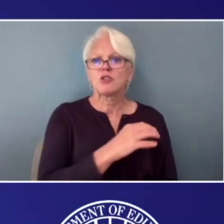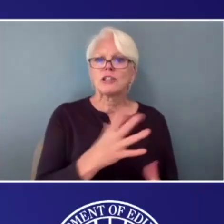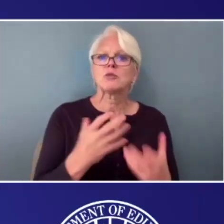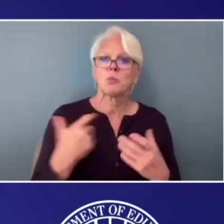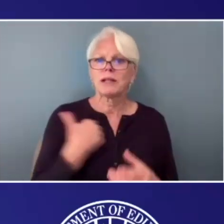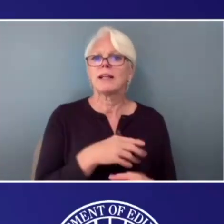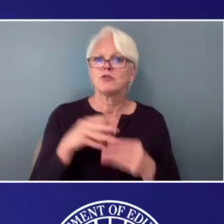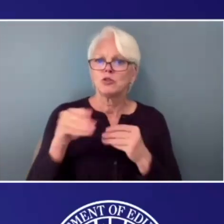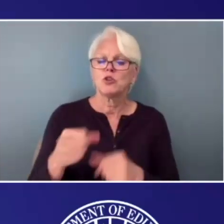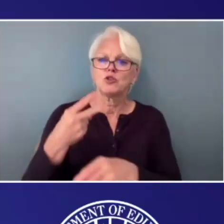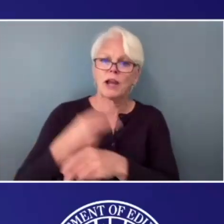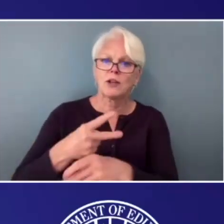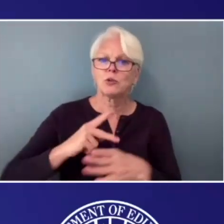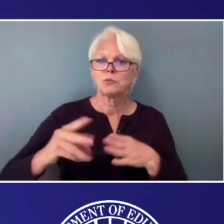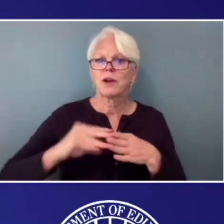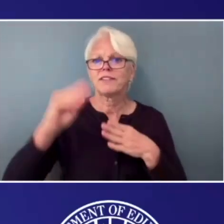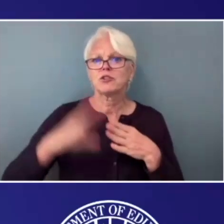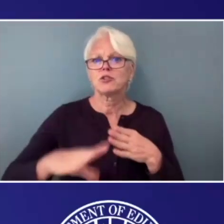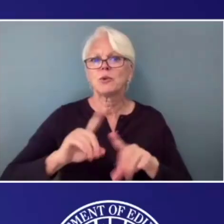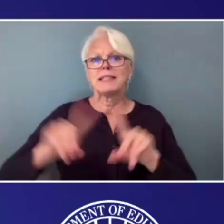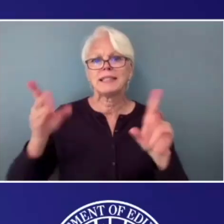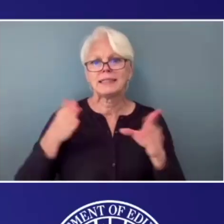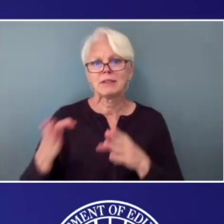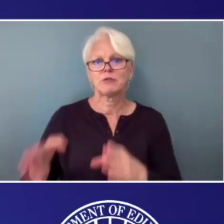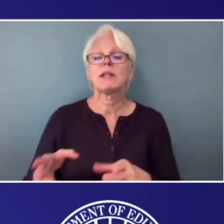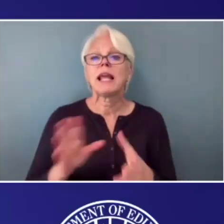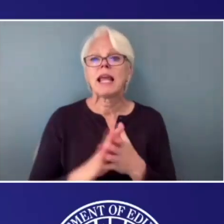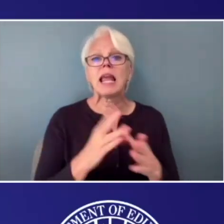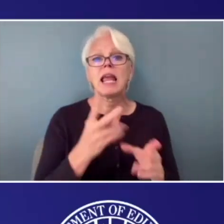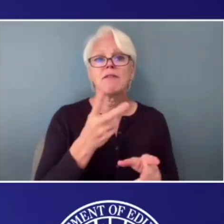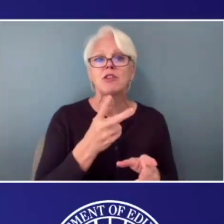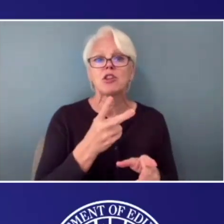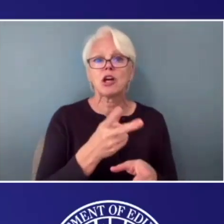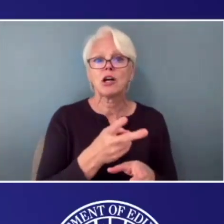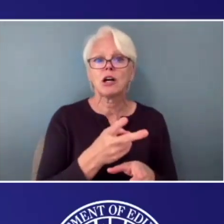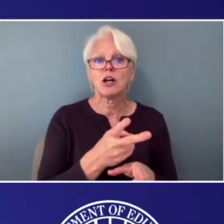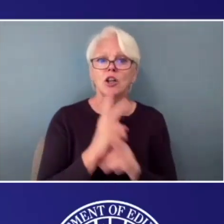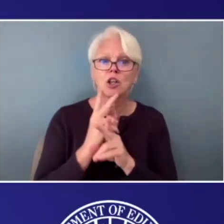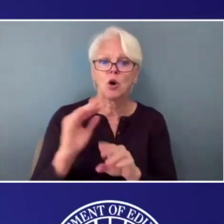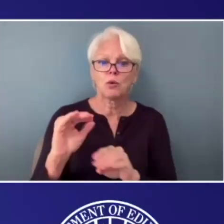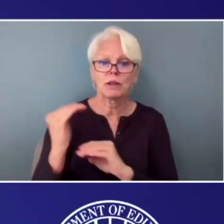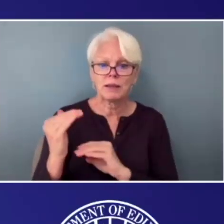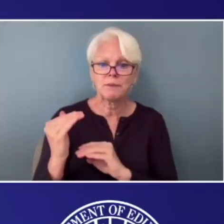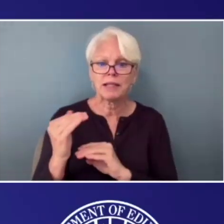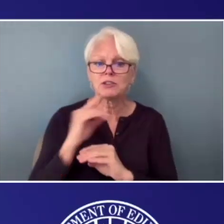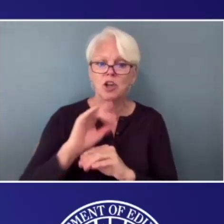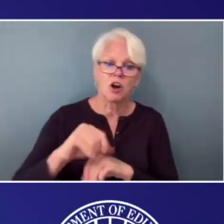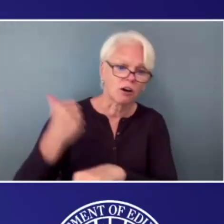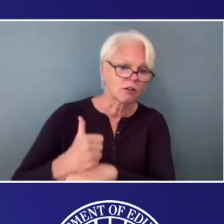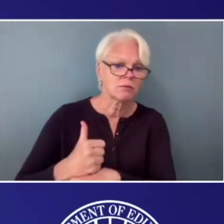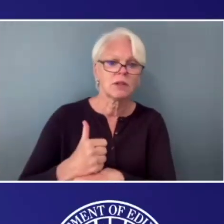if the loan limits, you know, are baked in there, and they include both of those definitions for a reason. So we